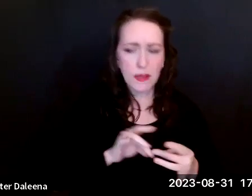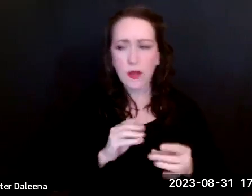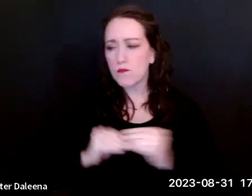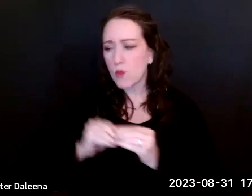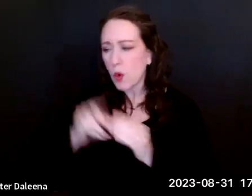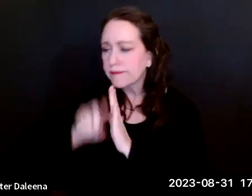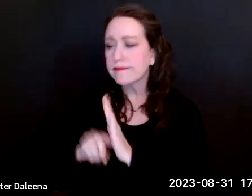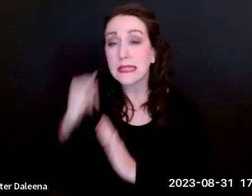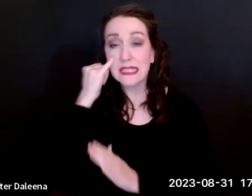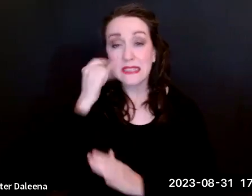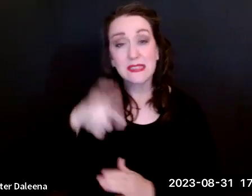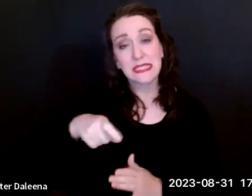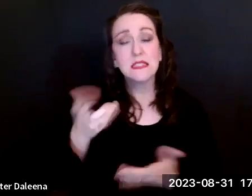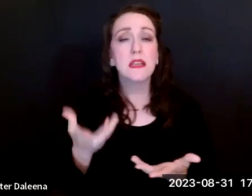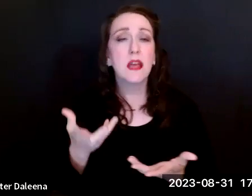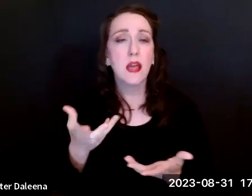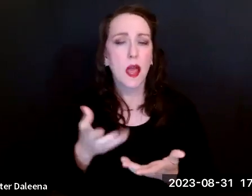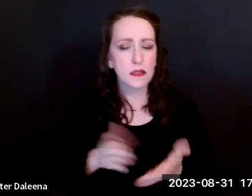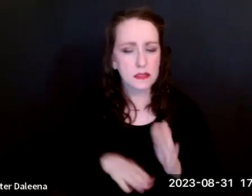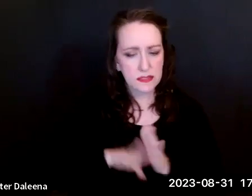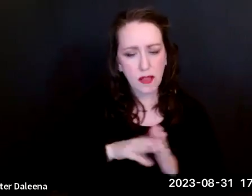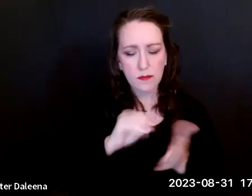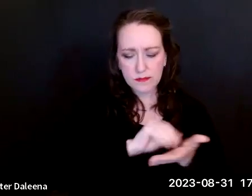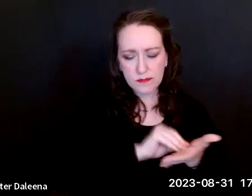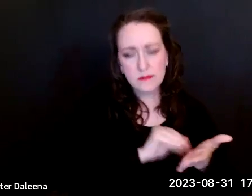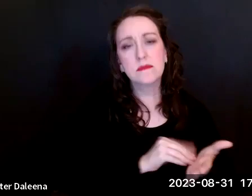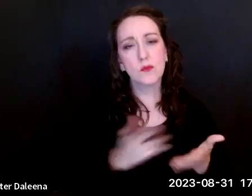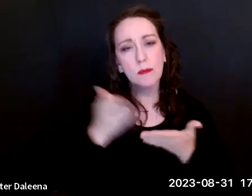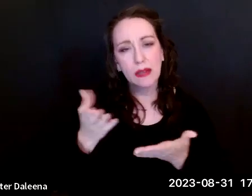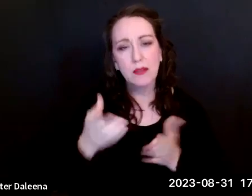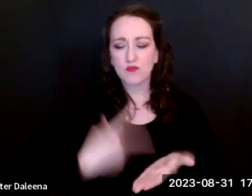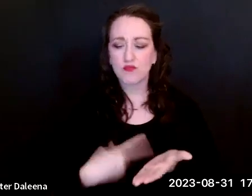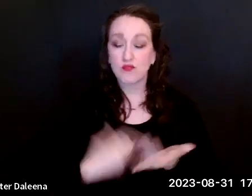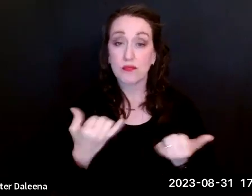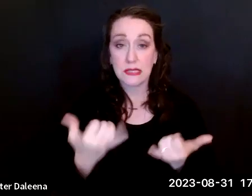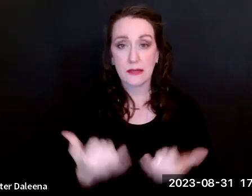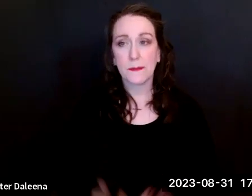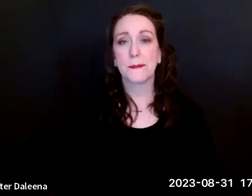where needed and developed the recommendations we are here to discuss with you today we had